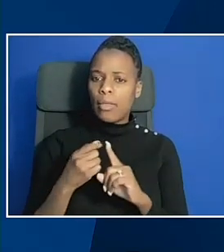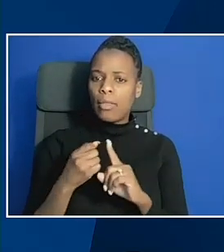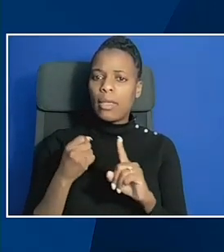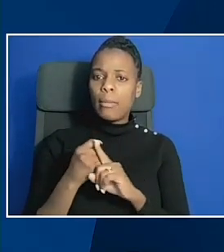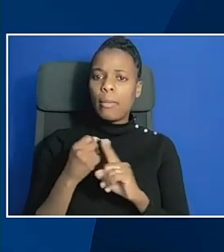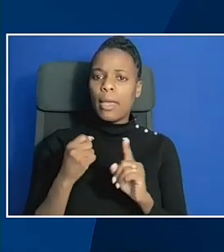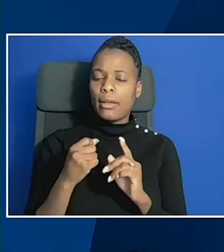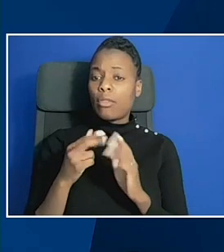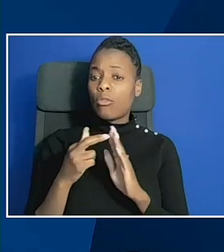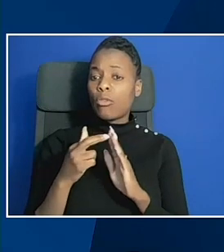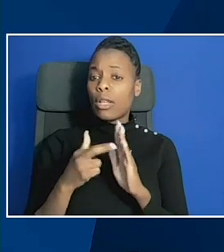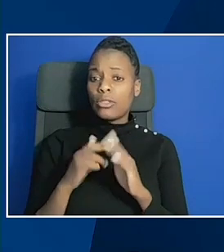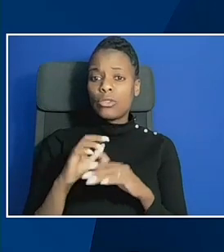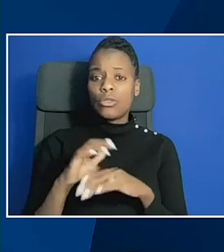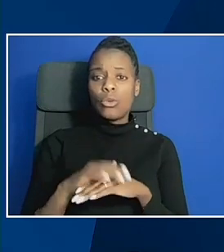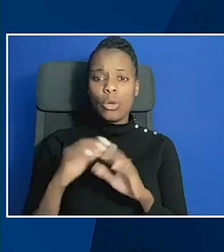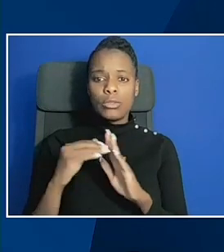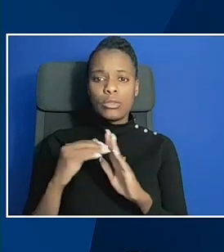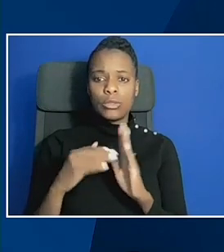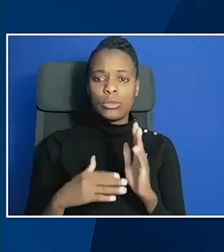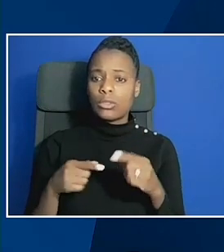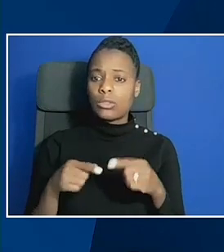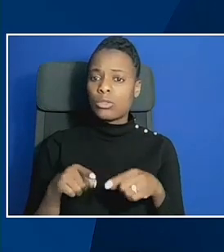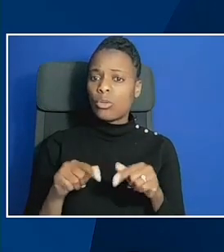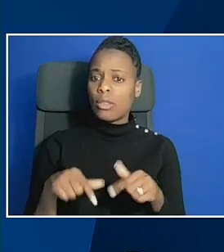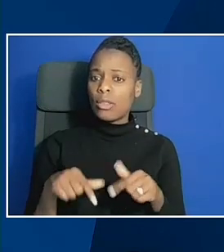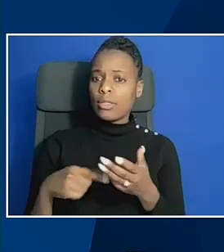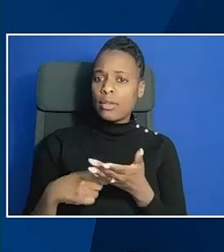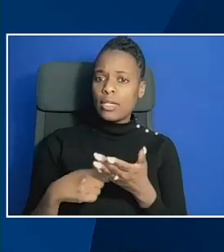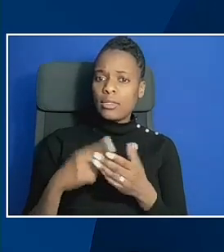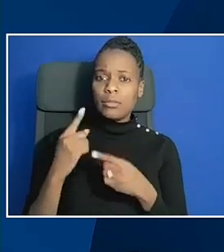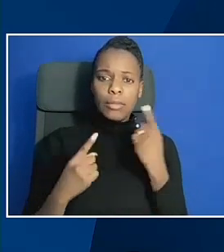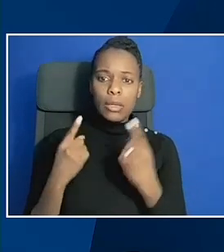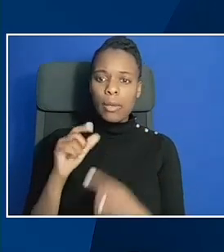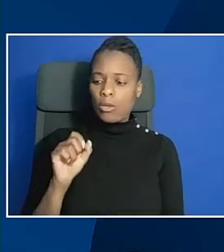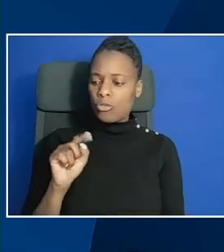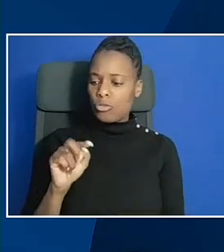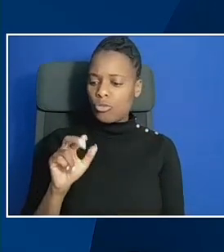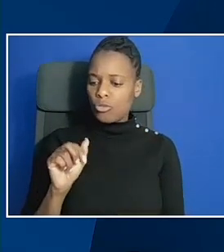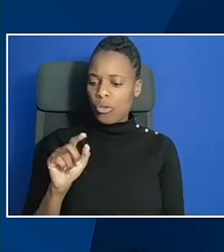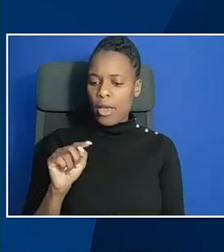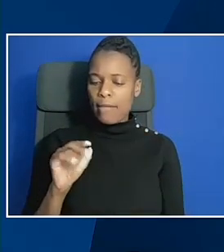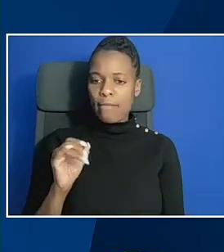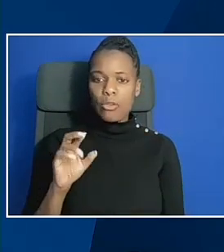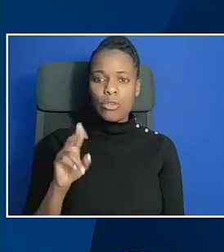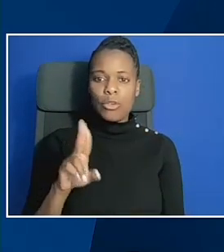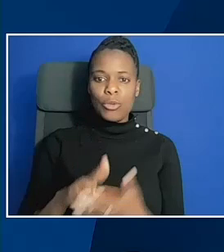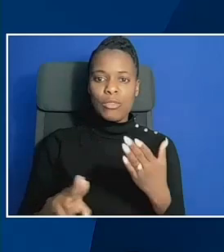throughout this conversation, it reminds me of Stratford University. I live down the street, and every time we would go to mass, we would always go to